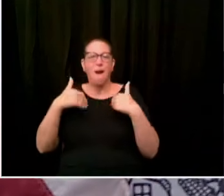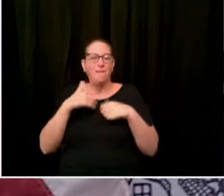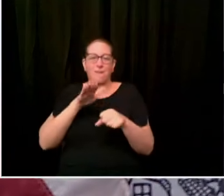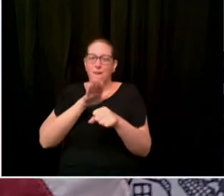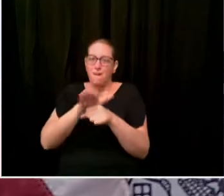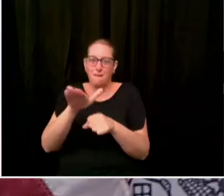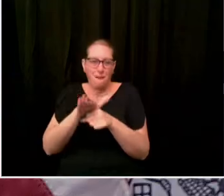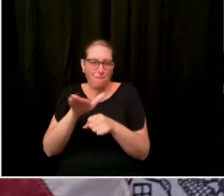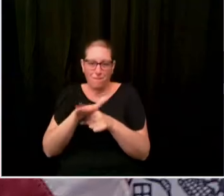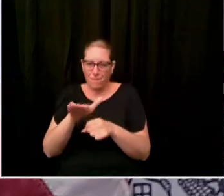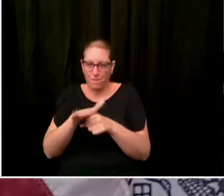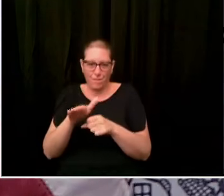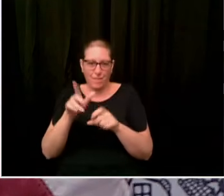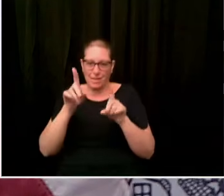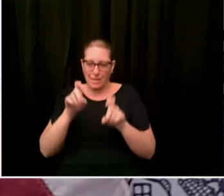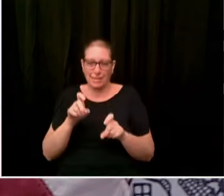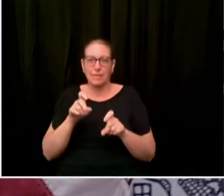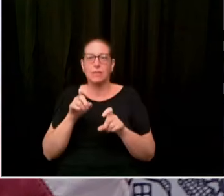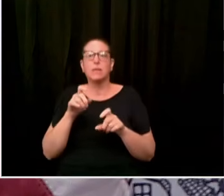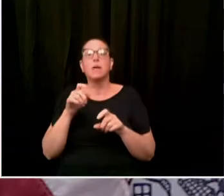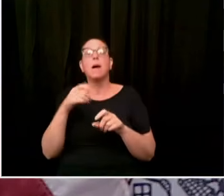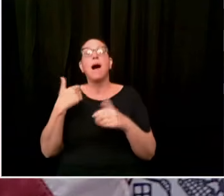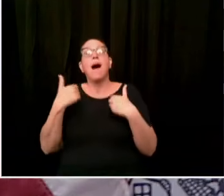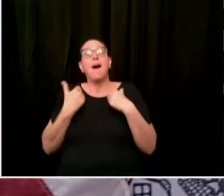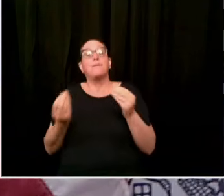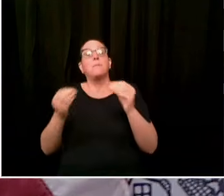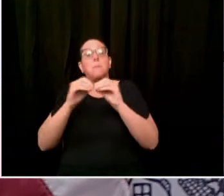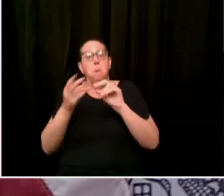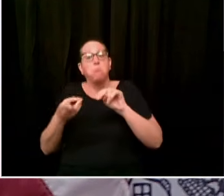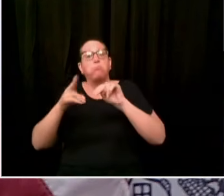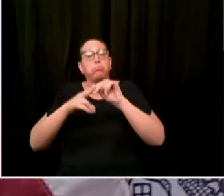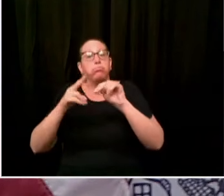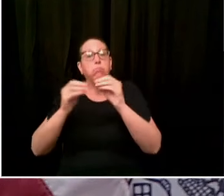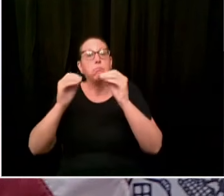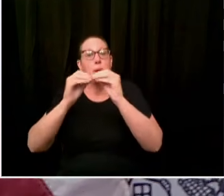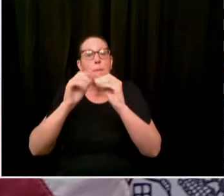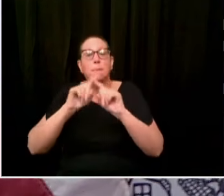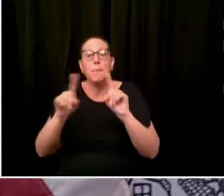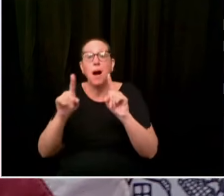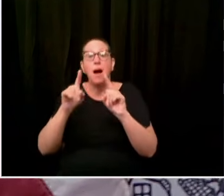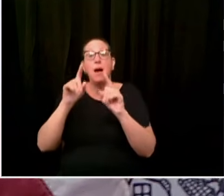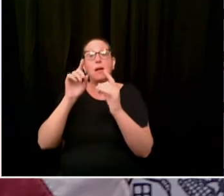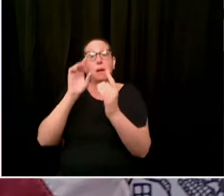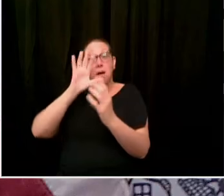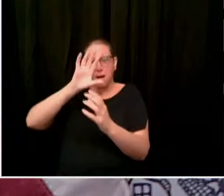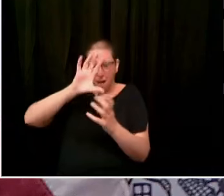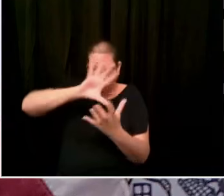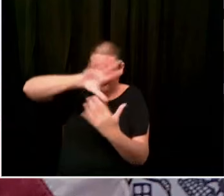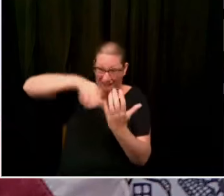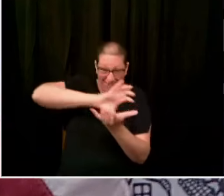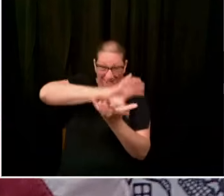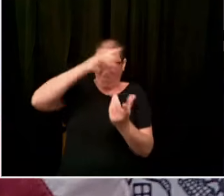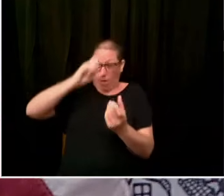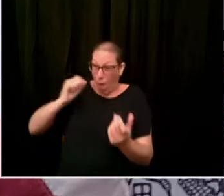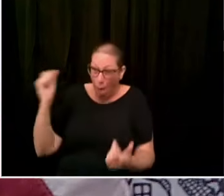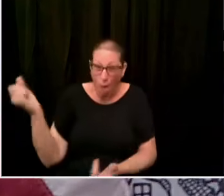IMPERFECT SUPPLY THOUGH I'M THRILLED WE ARE NOW AT 20,000 A DAY CAPACITY AND GROWING. IT'S STILL NOWHERE NEAR WHAT